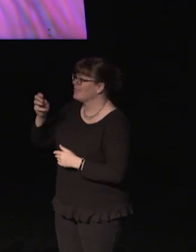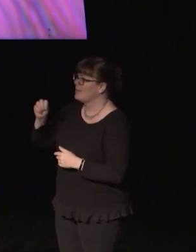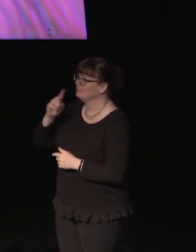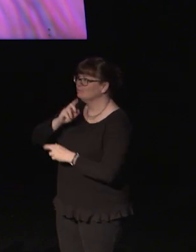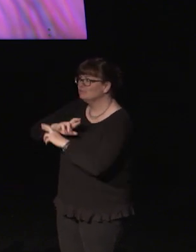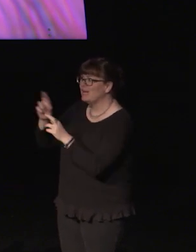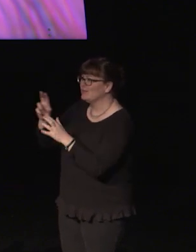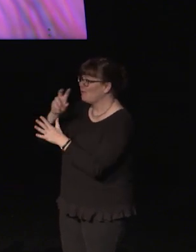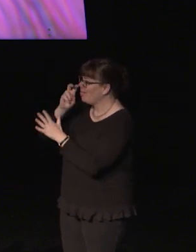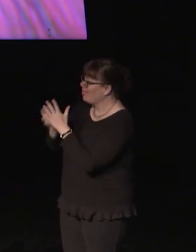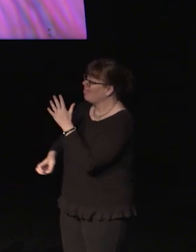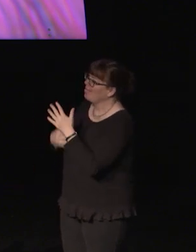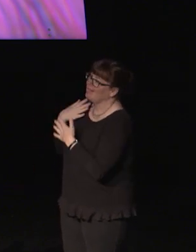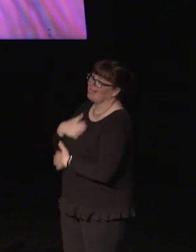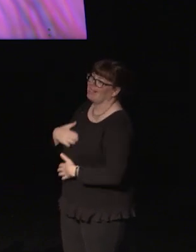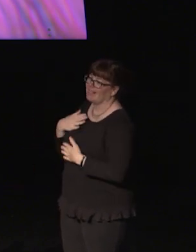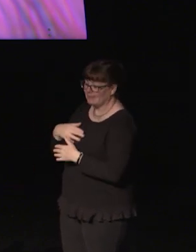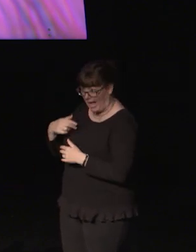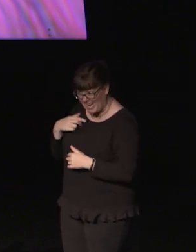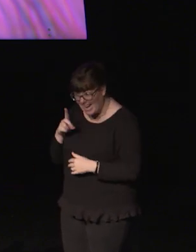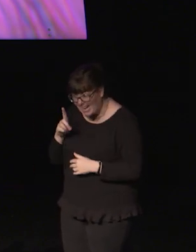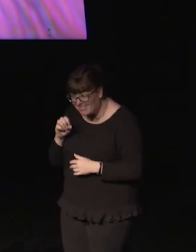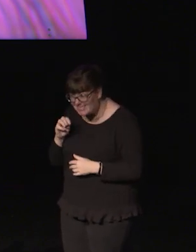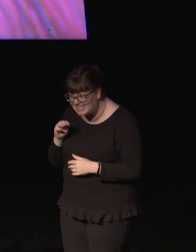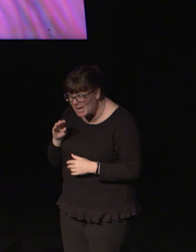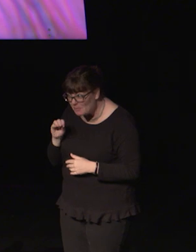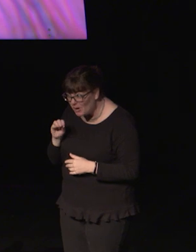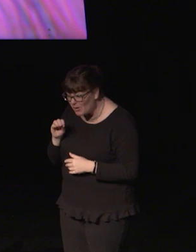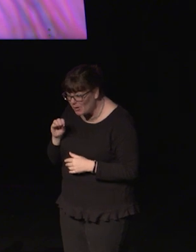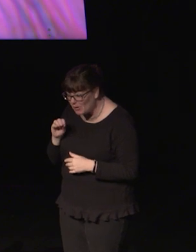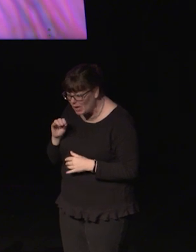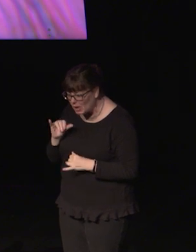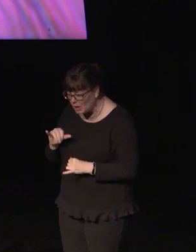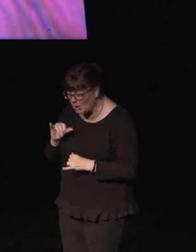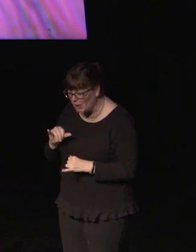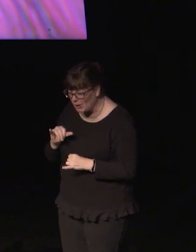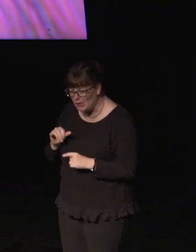I go to that experience, I had the demo and it made me realize I'm not able to play this game.